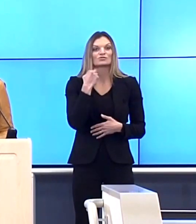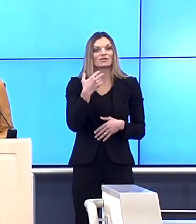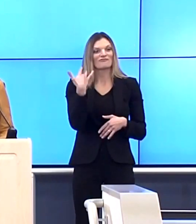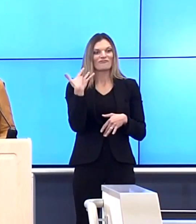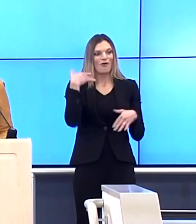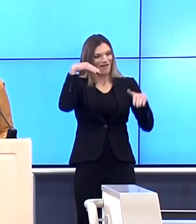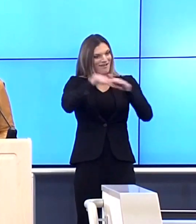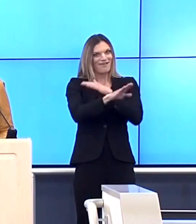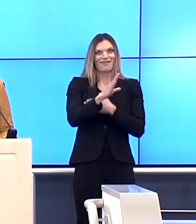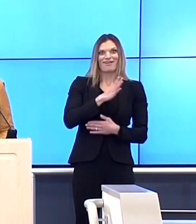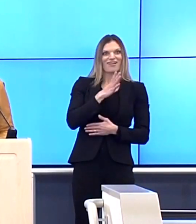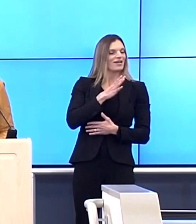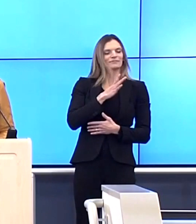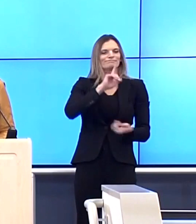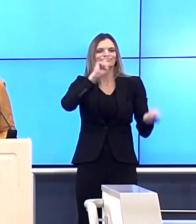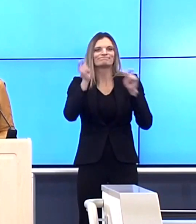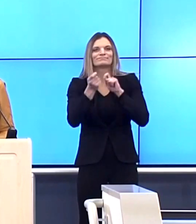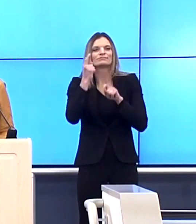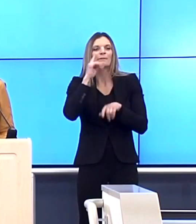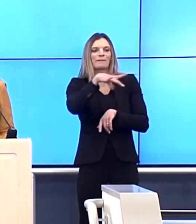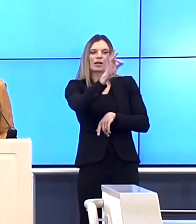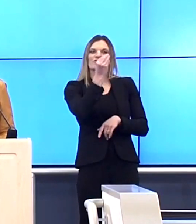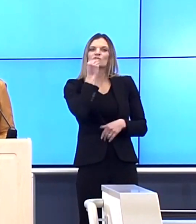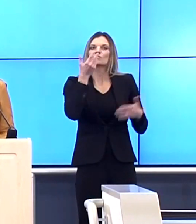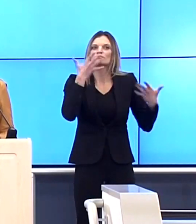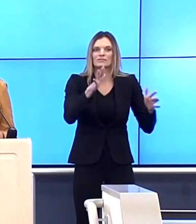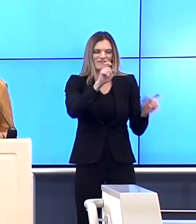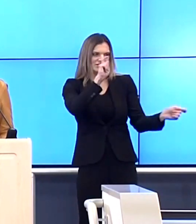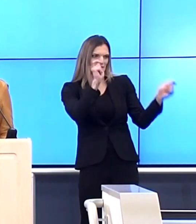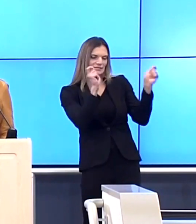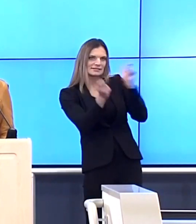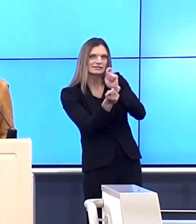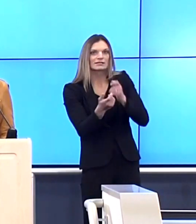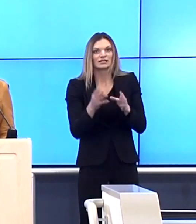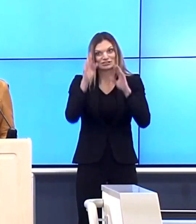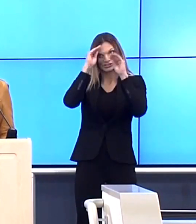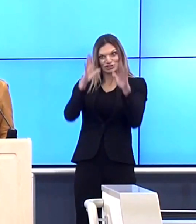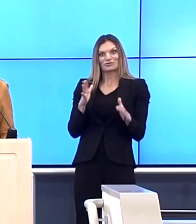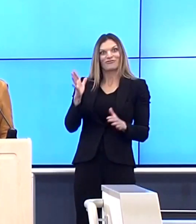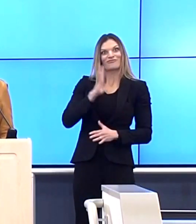PRODUCE SORELY-NEEDED PPE. RESTAURANTS SHIFTED TO TAKEOUT, RESTAURANTS SHIFTED TO TAKEOUT, DELIVERY AND CURBSIDE SERVICE.